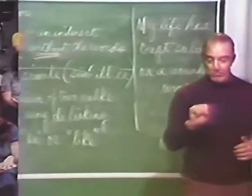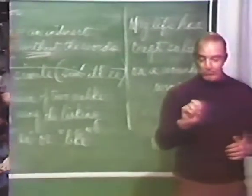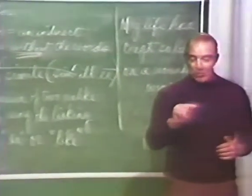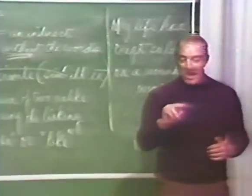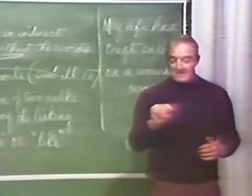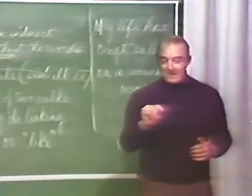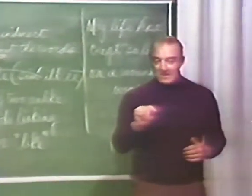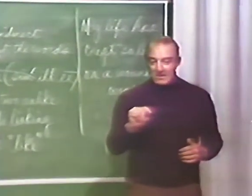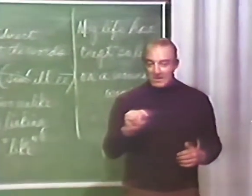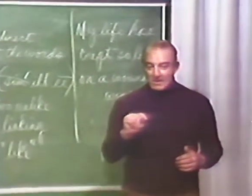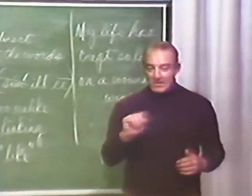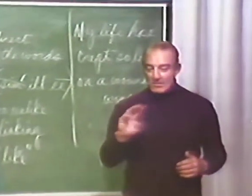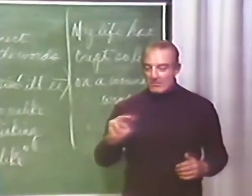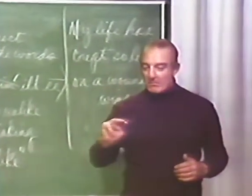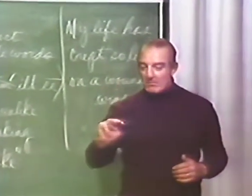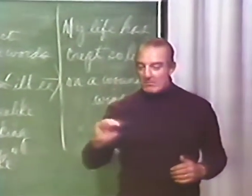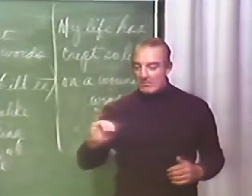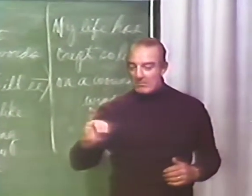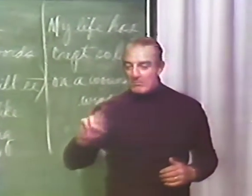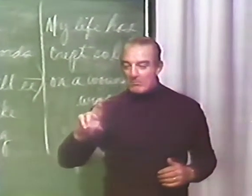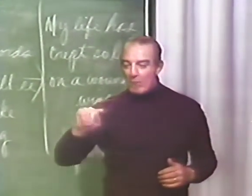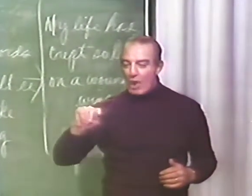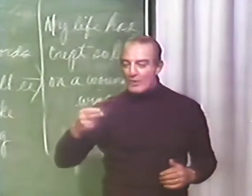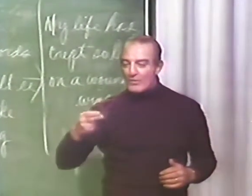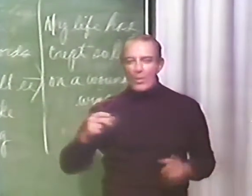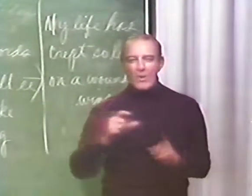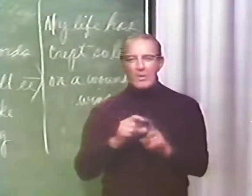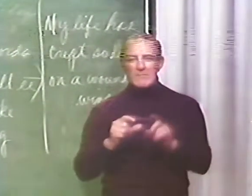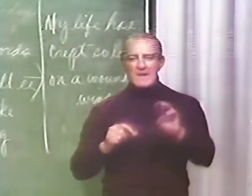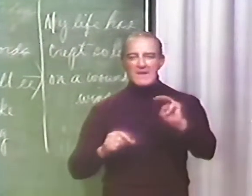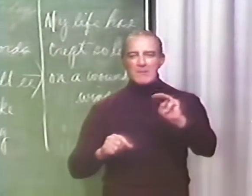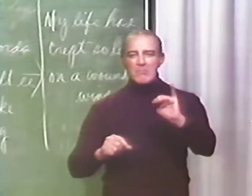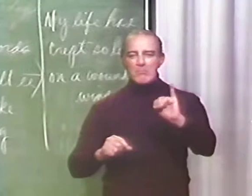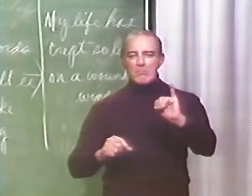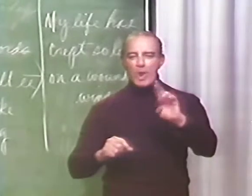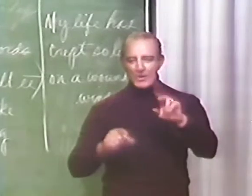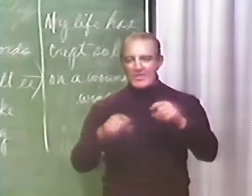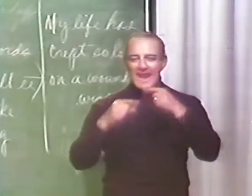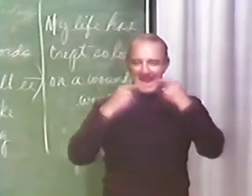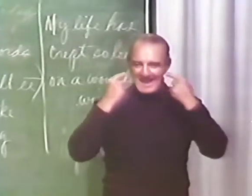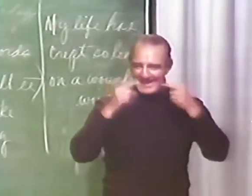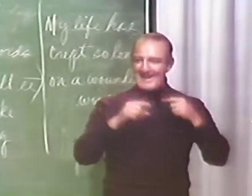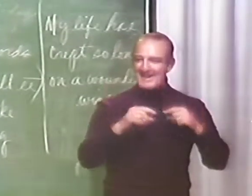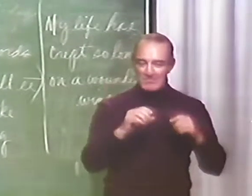NOW, YEAH. "PRESENT MIRTH..."